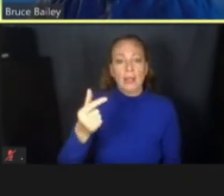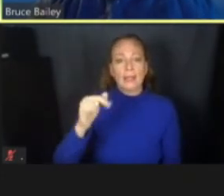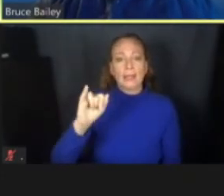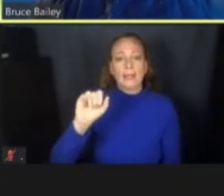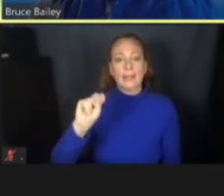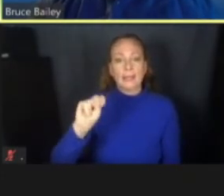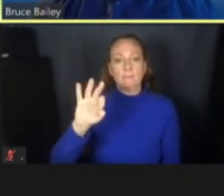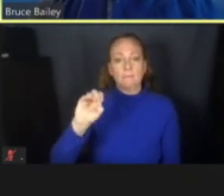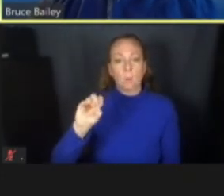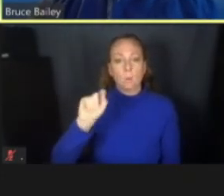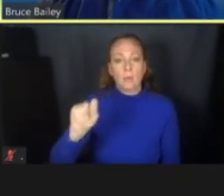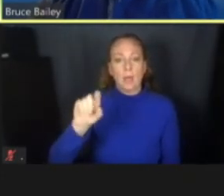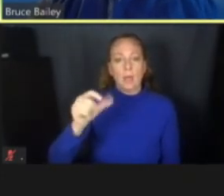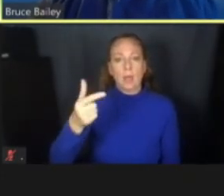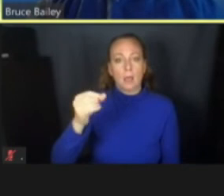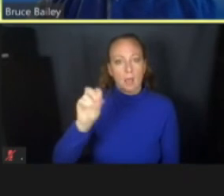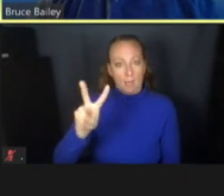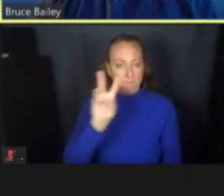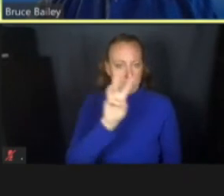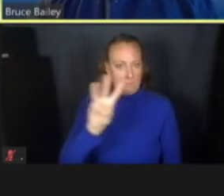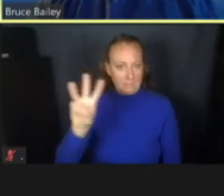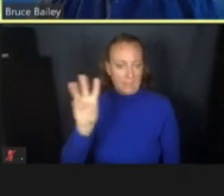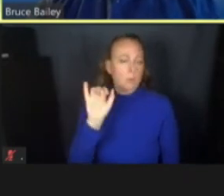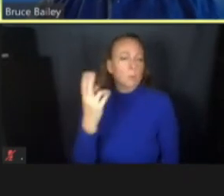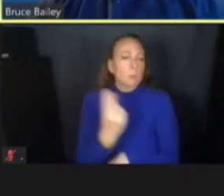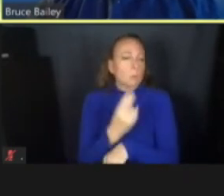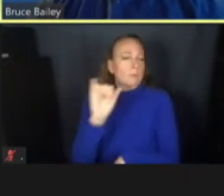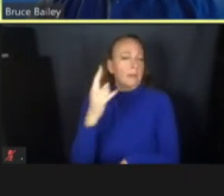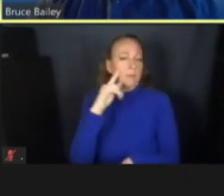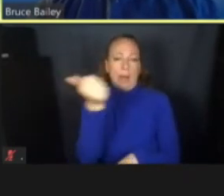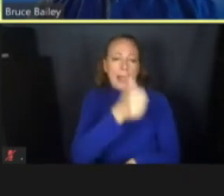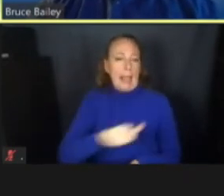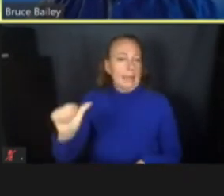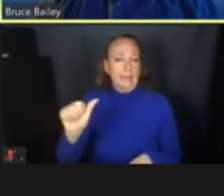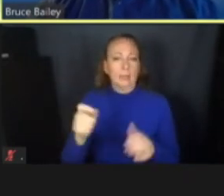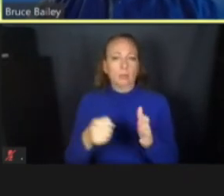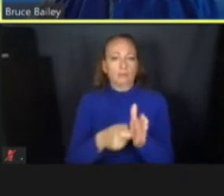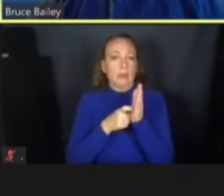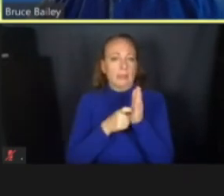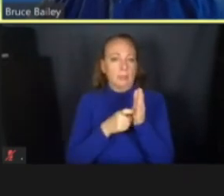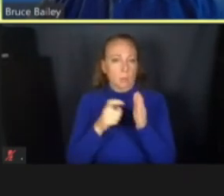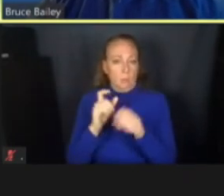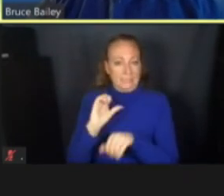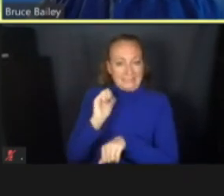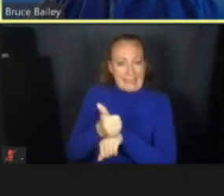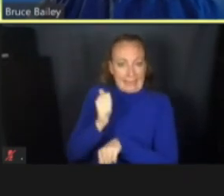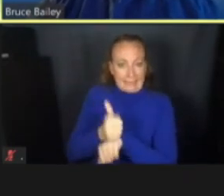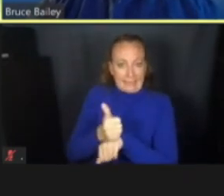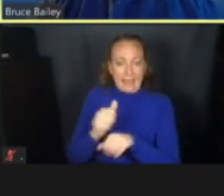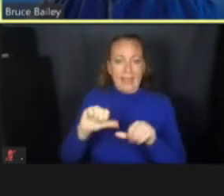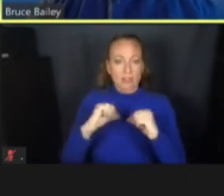And I'd say, use that for any regulatory setting agency. And I see, I'm gonna have to accelerate my pace here.